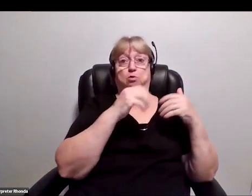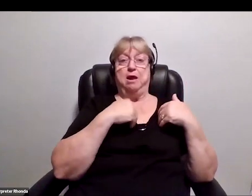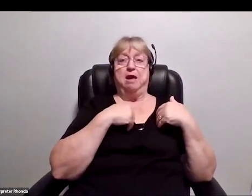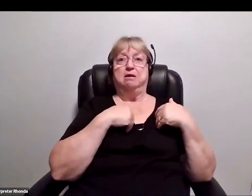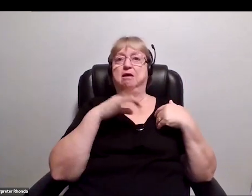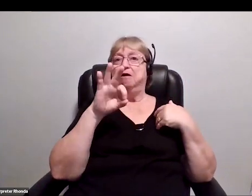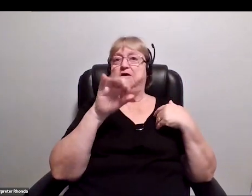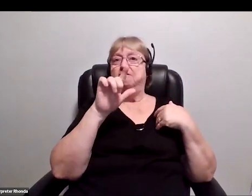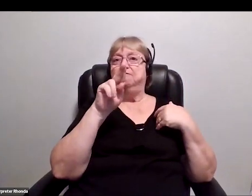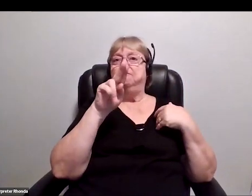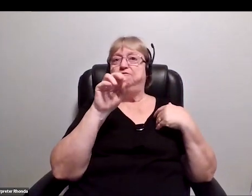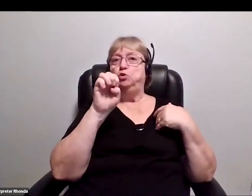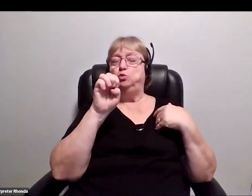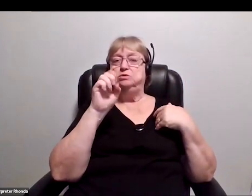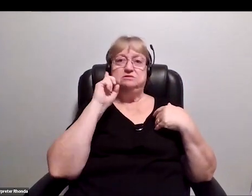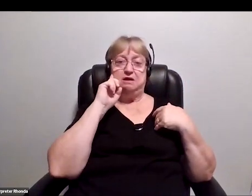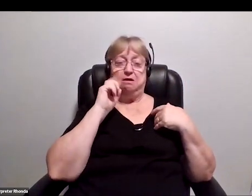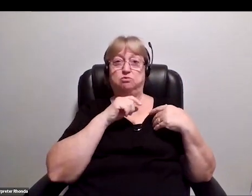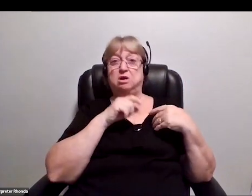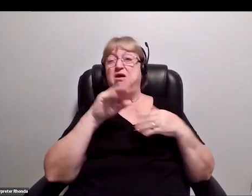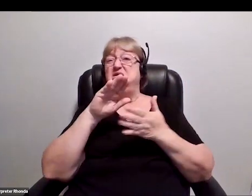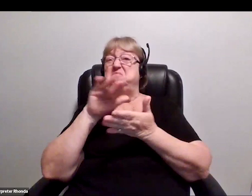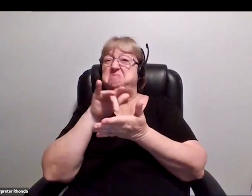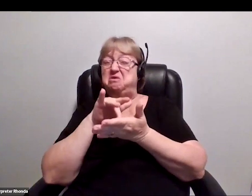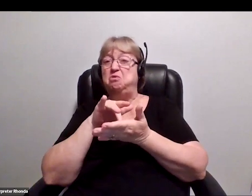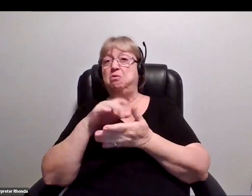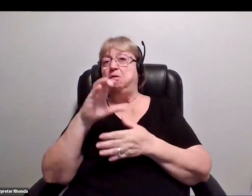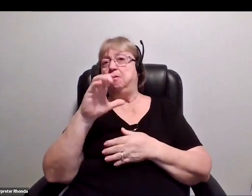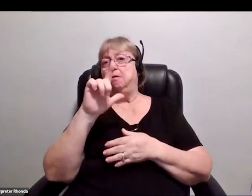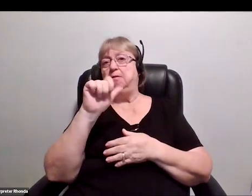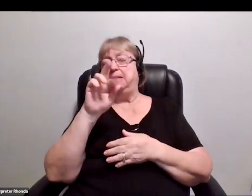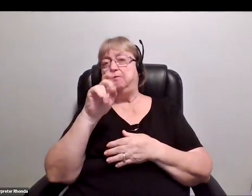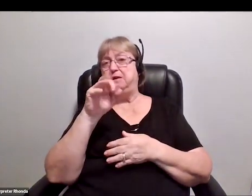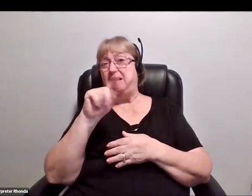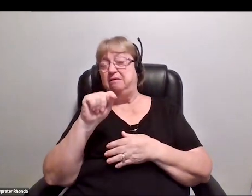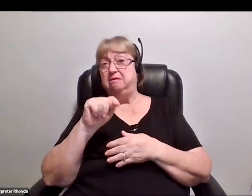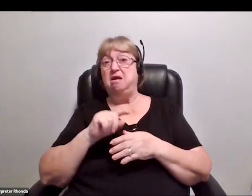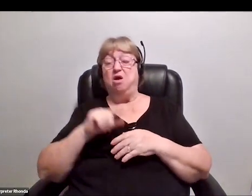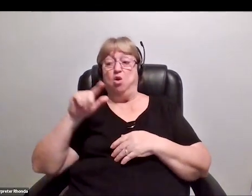Mid-range is a clarinet sound. Then it goes to a low clicking sound. During totality, you just hear like click, click.